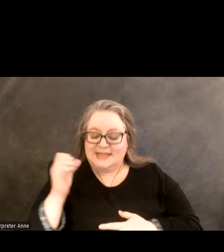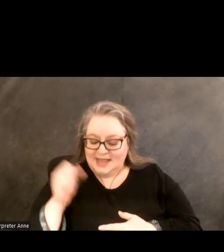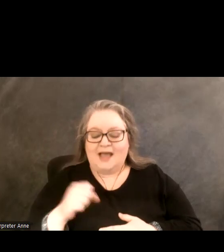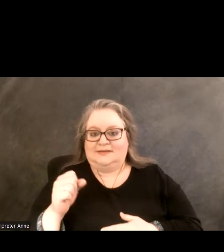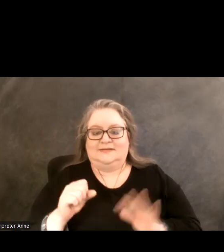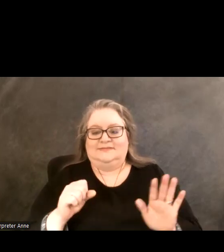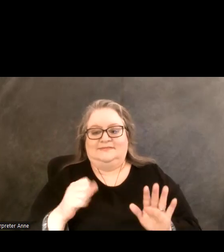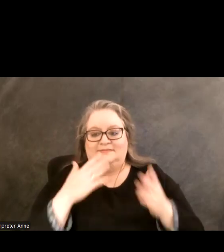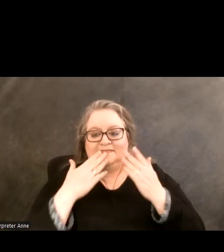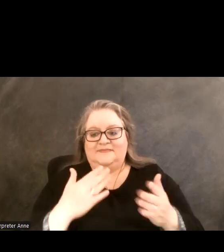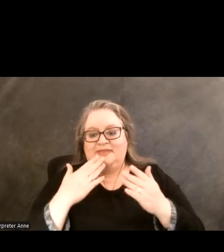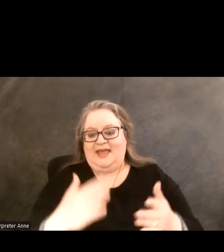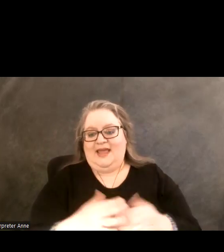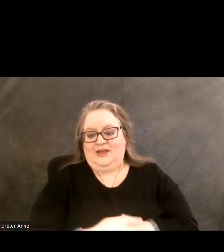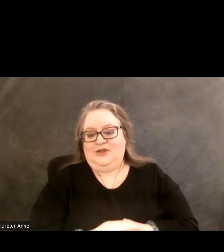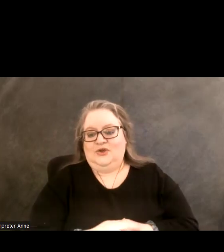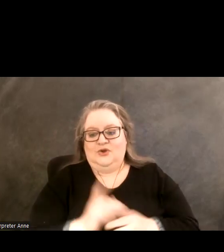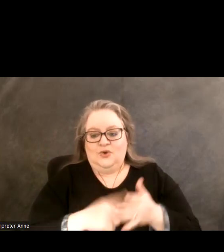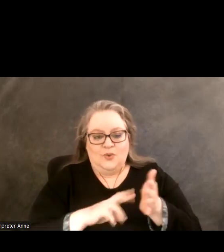it doesn't exist. What does it mean. And it shouldn't be the